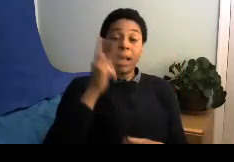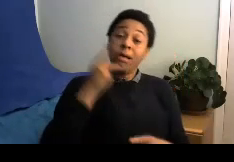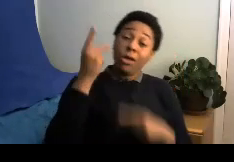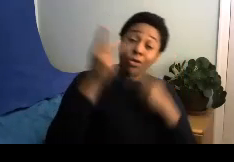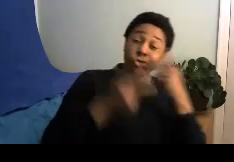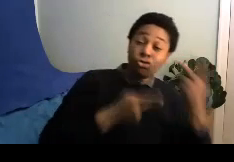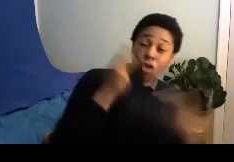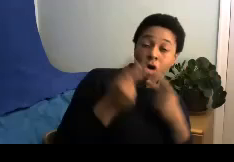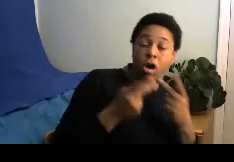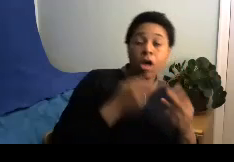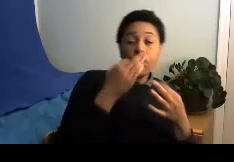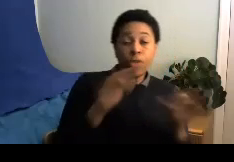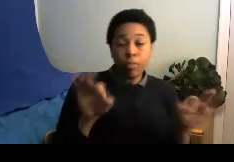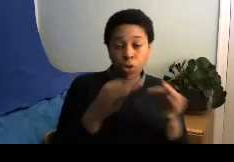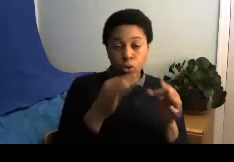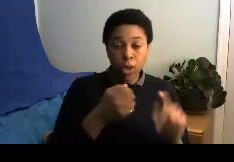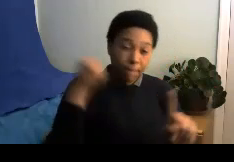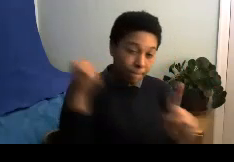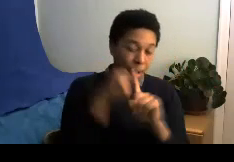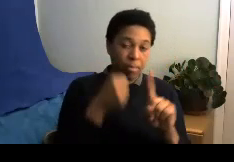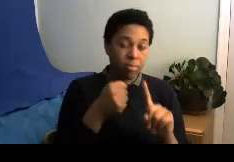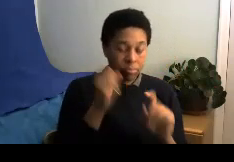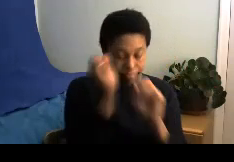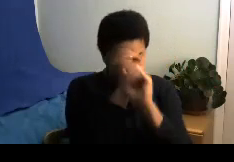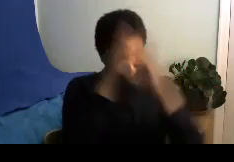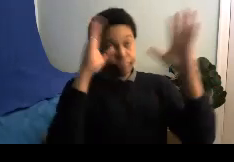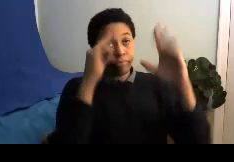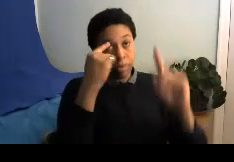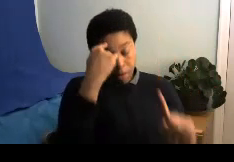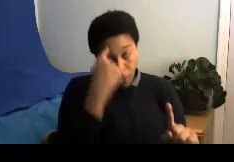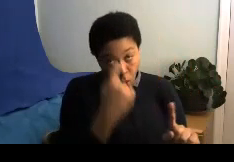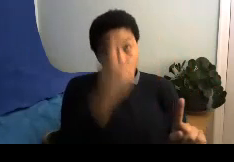memory of that song, which I have not heard since because I